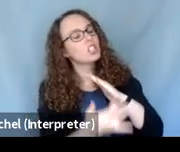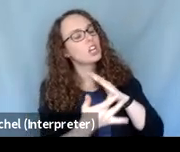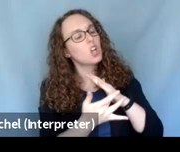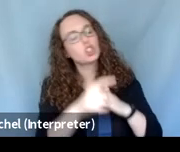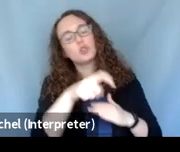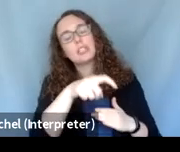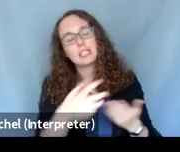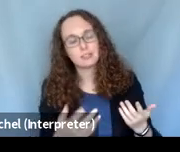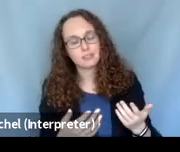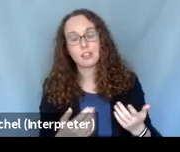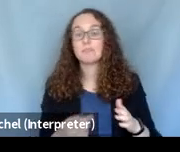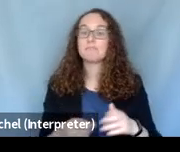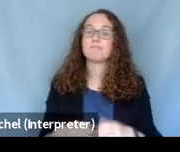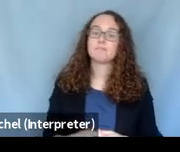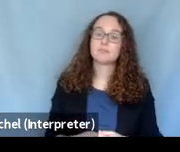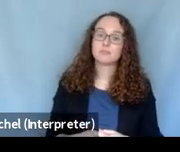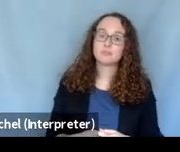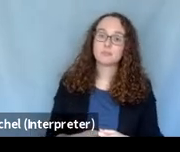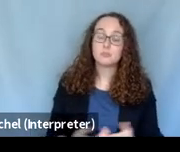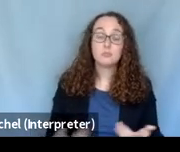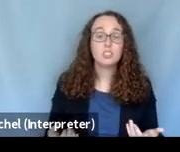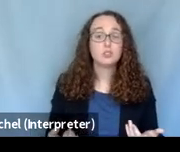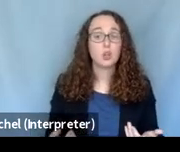students is if you're interested in this - I don't